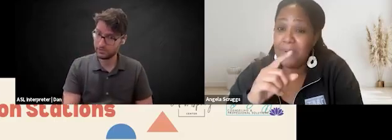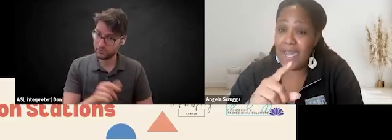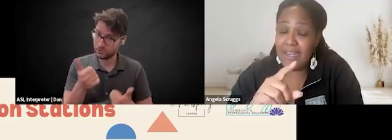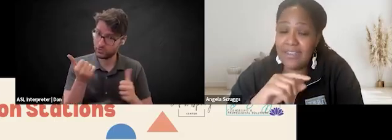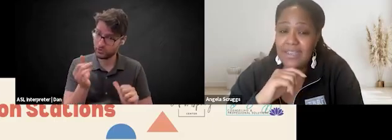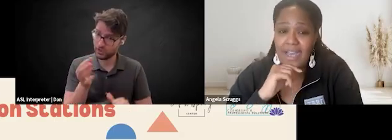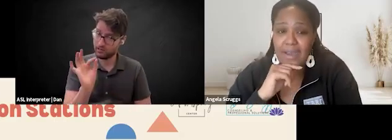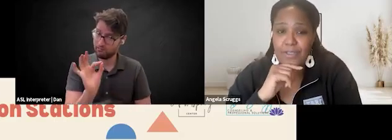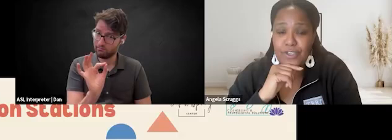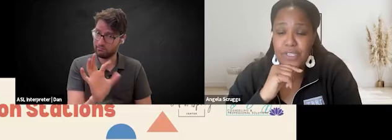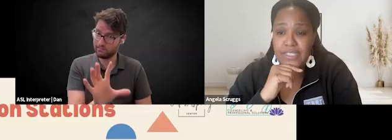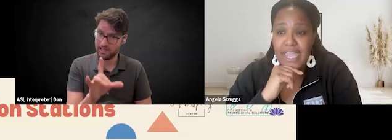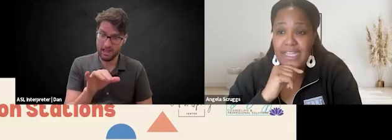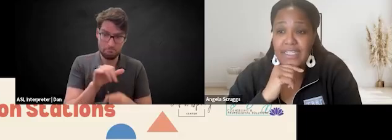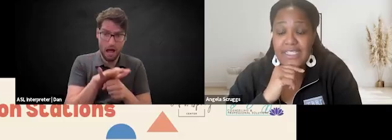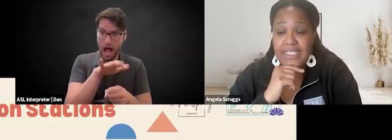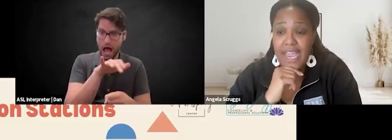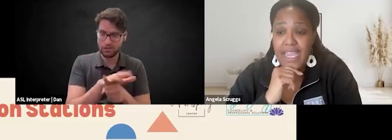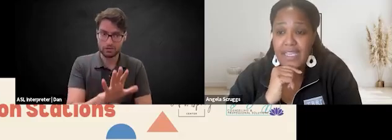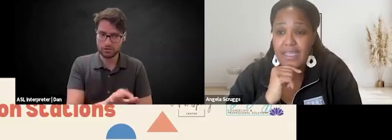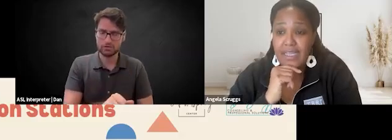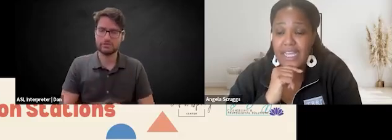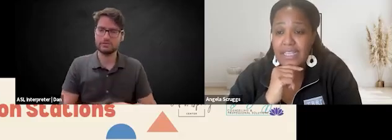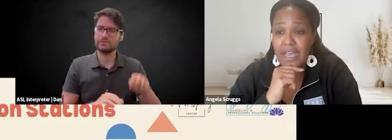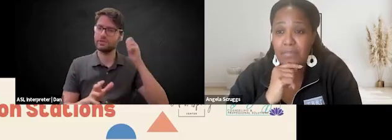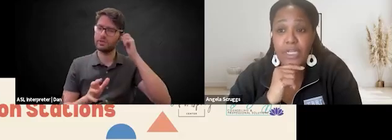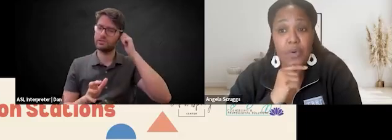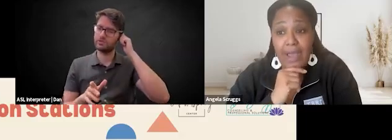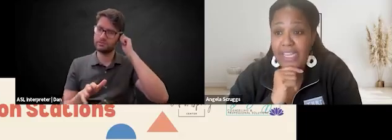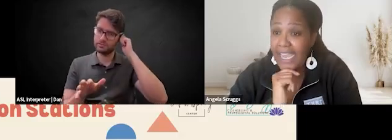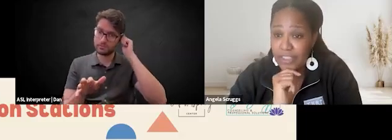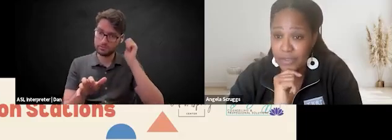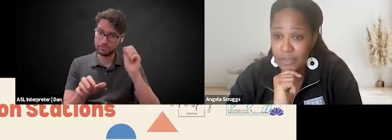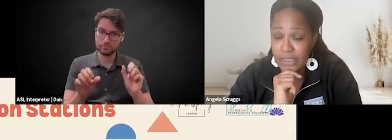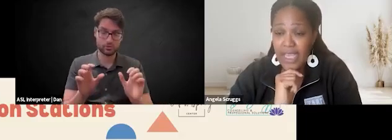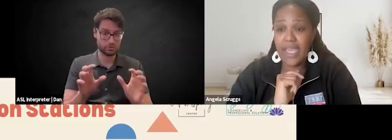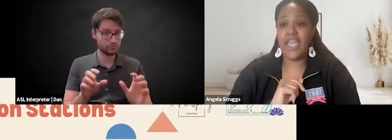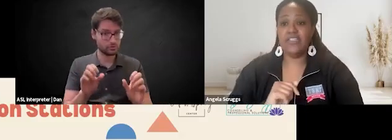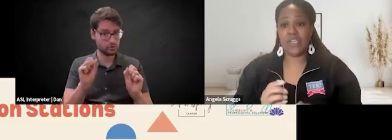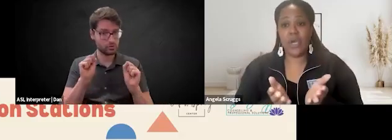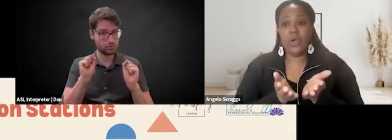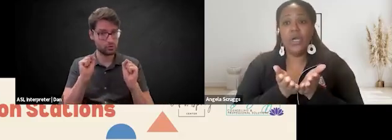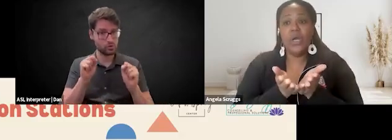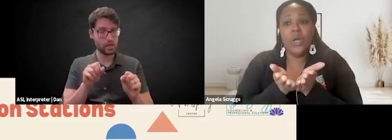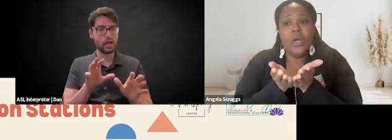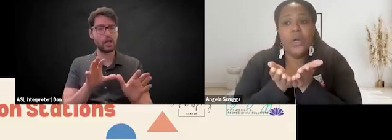But, um... you can say, "Let's take-- let's, um... blow out candles." And so...